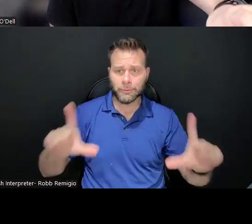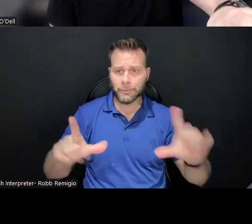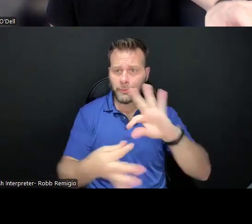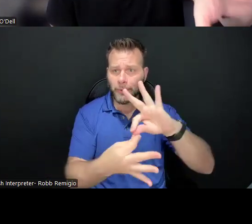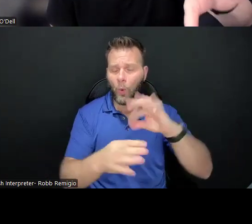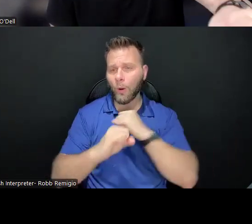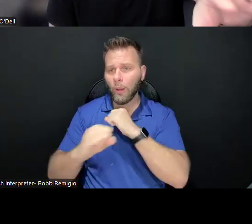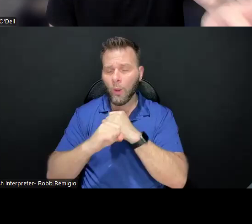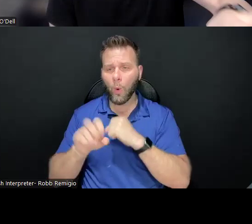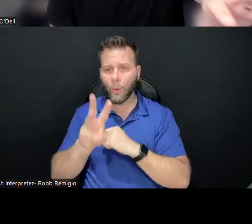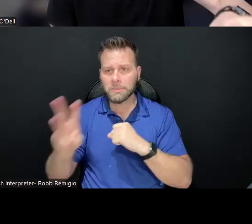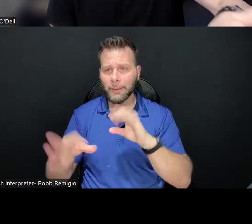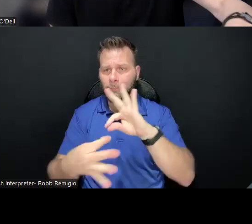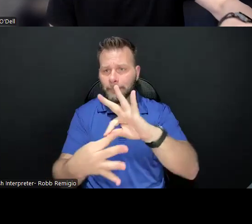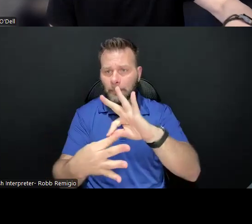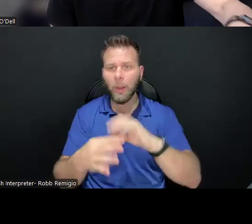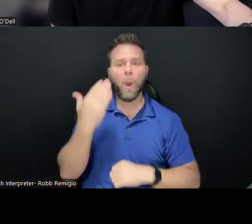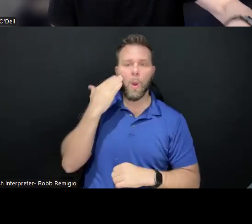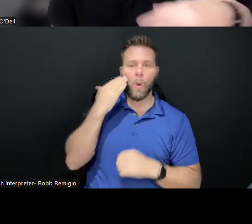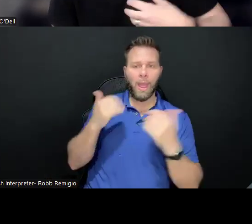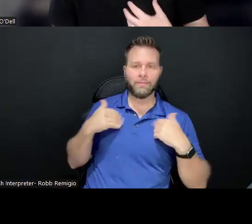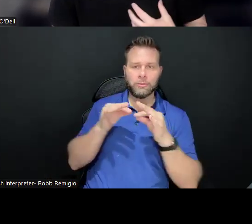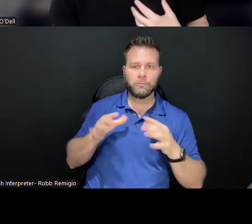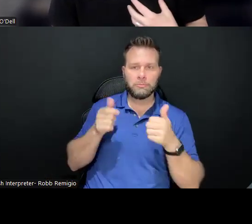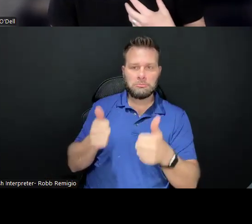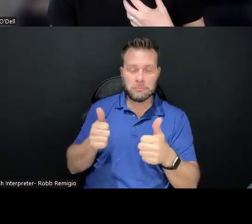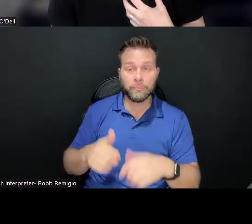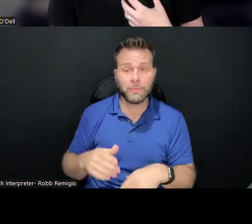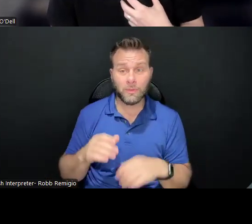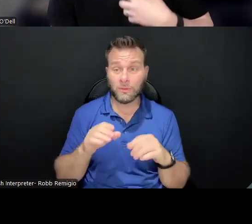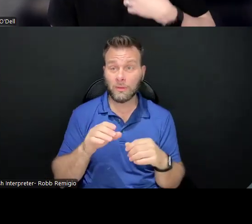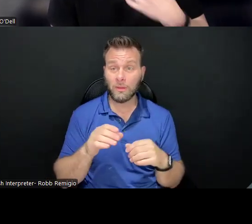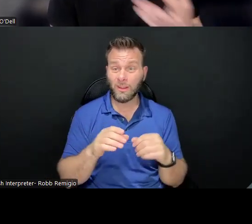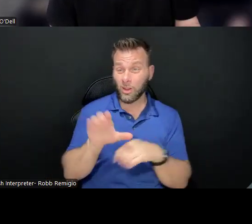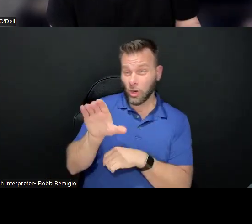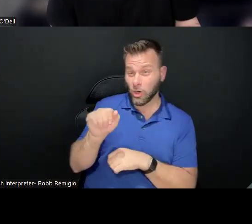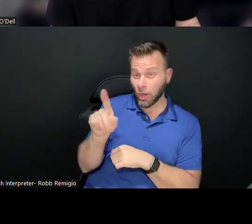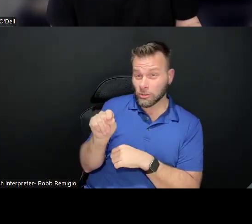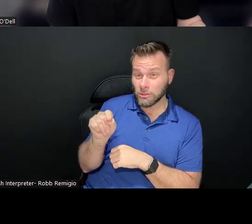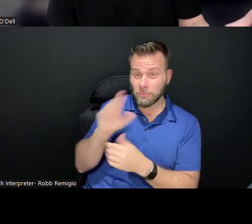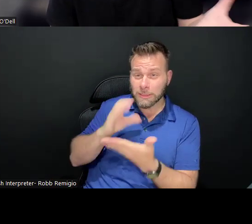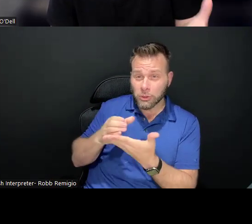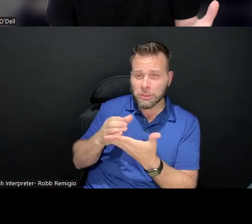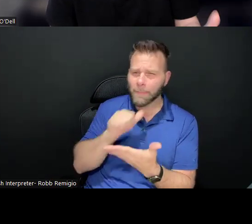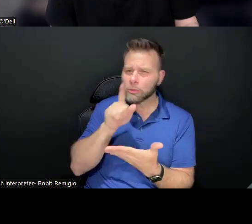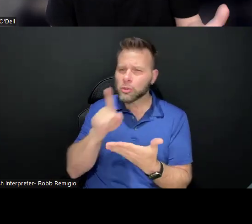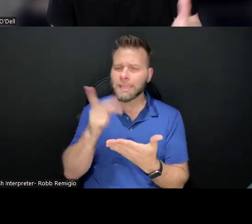interpreters on the publication. There is no corresponding icon that I'm aware of for CART. There's been a couple that